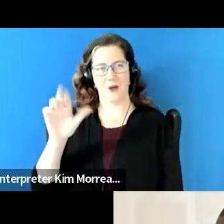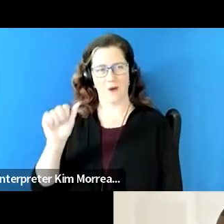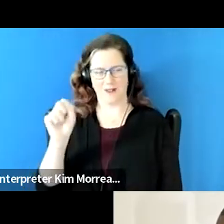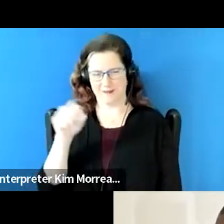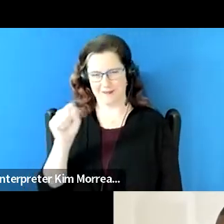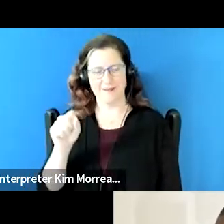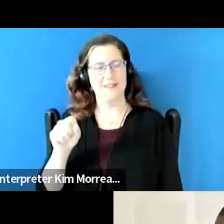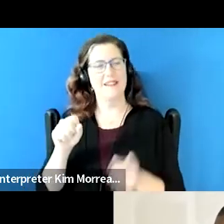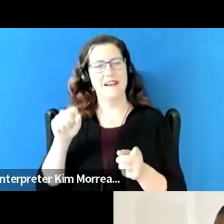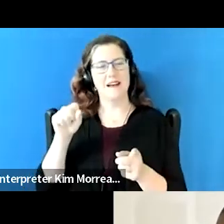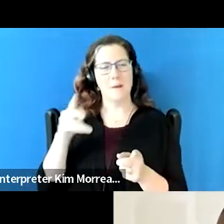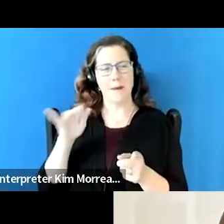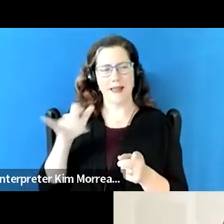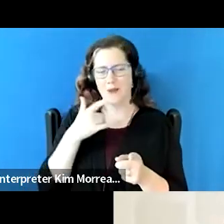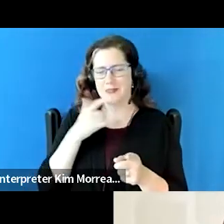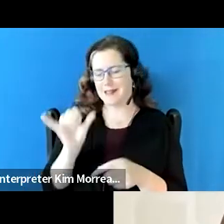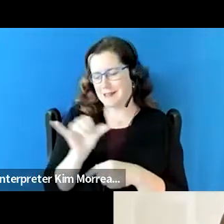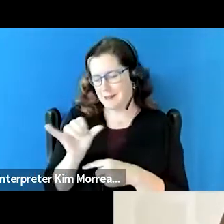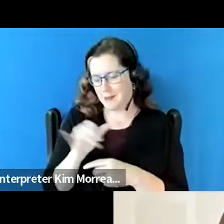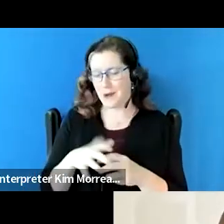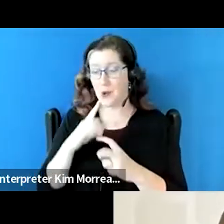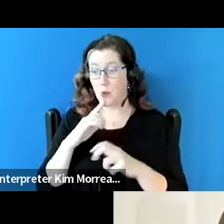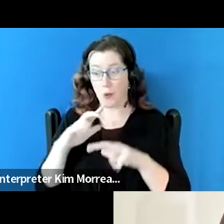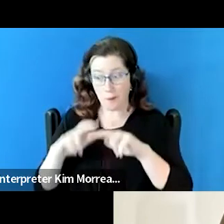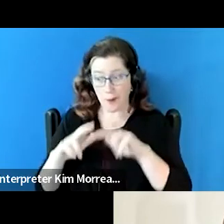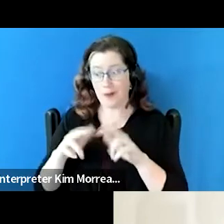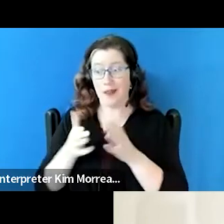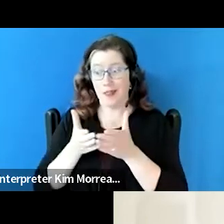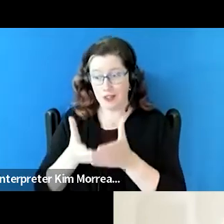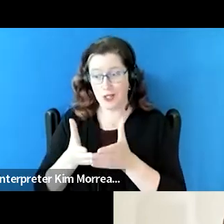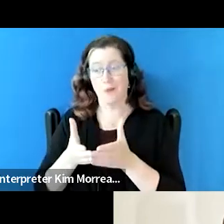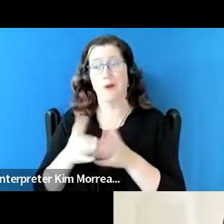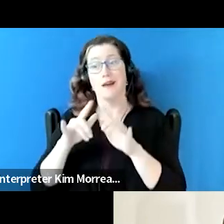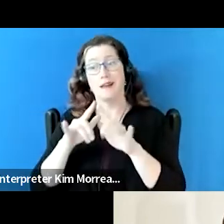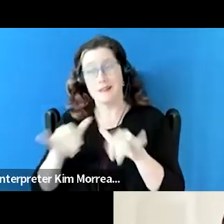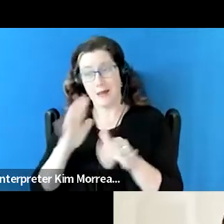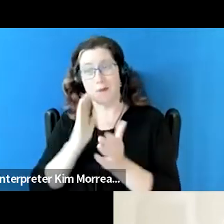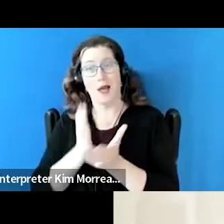you kind of said this in a different way, but like you were building the ship while you sailed it. Right, and you still are. We, we all are right.